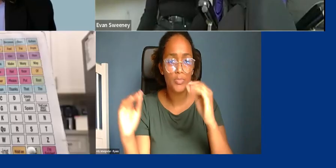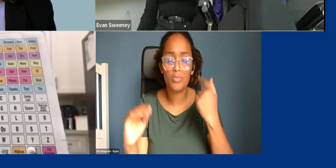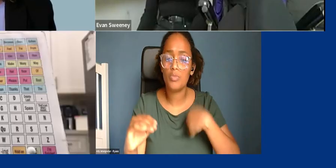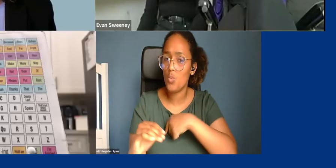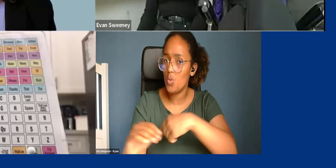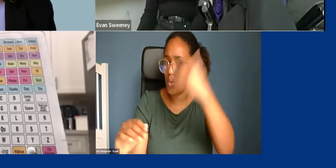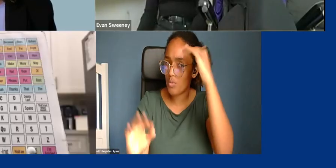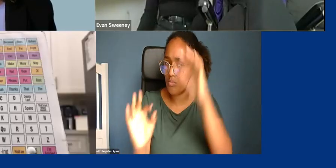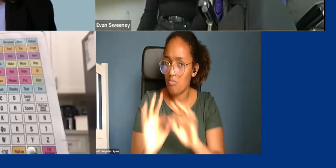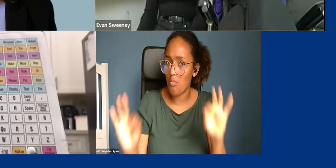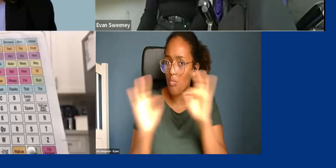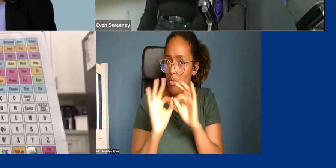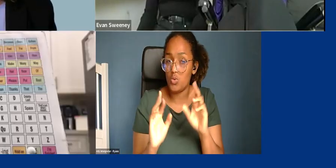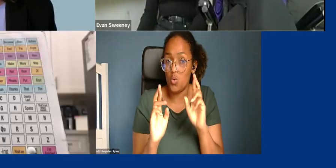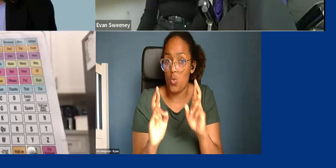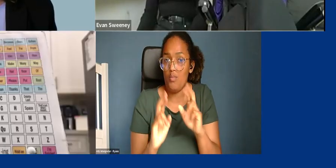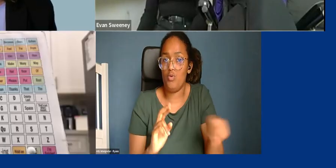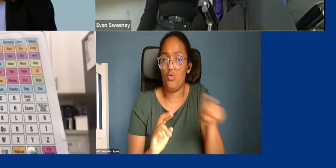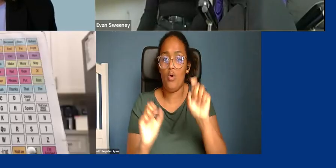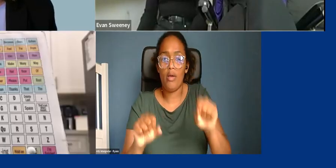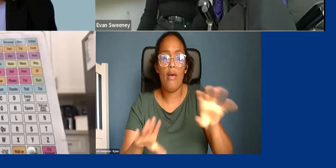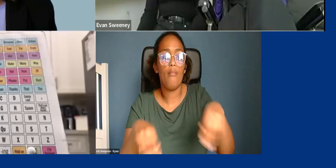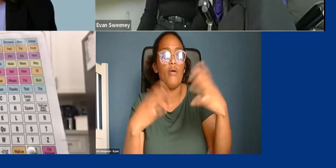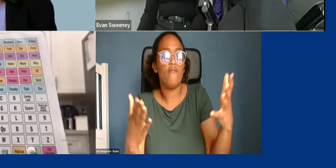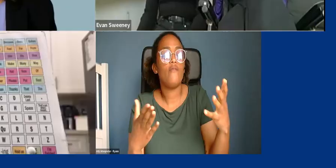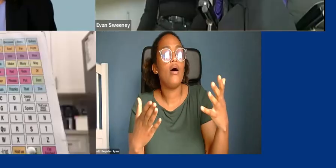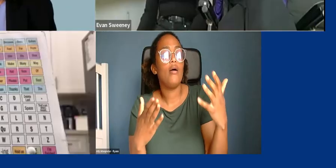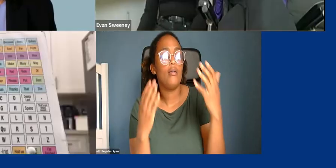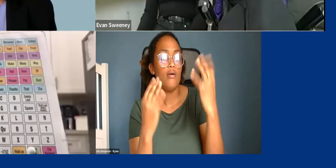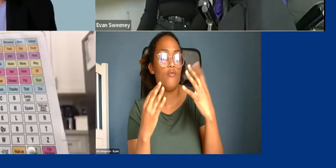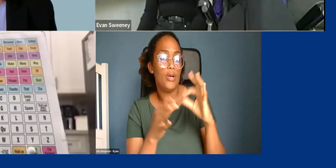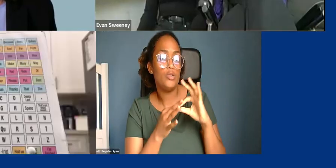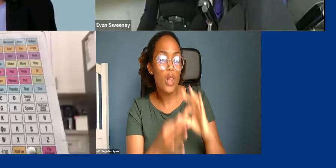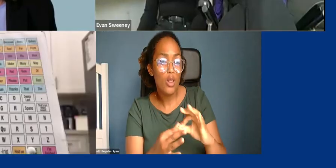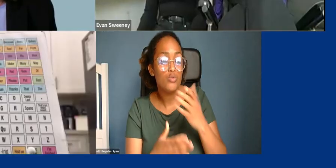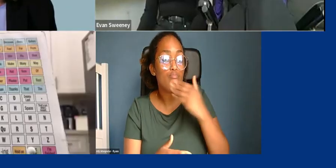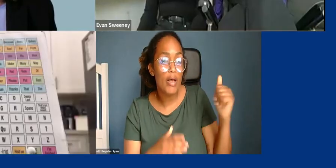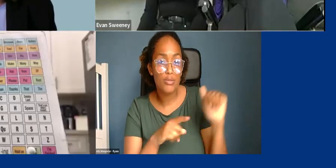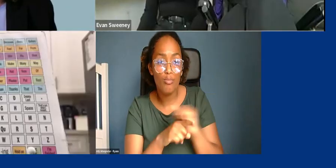can give us information on best practices. Looking forward to the archive.